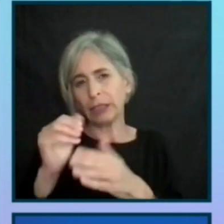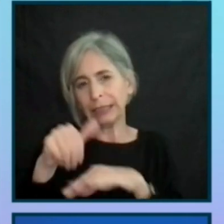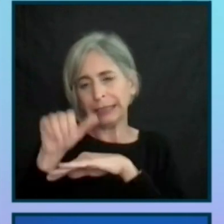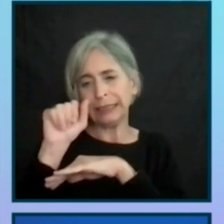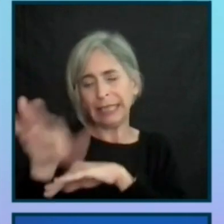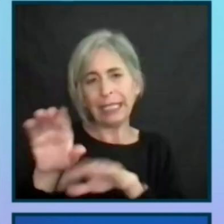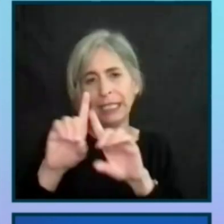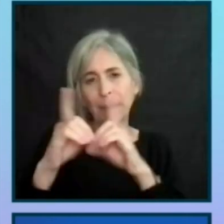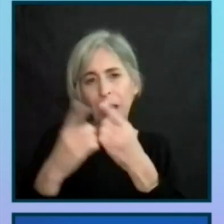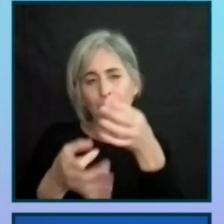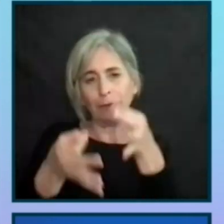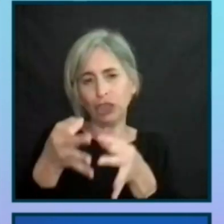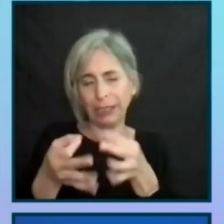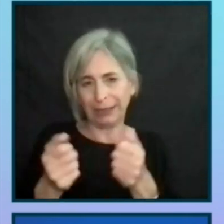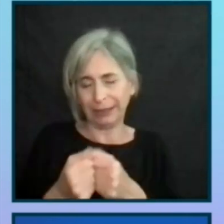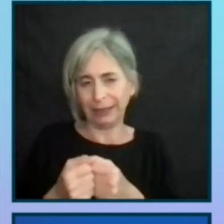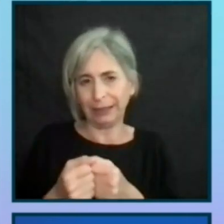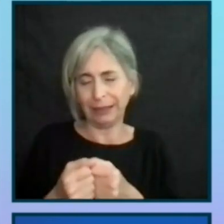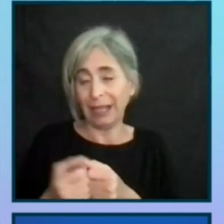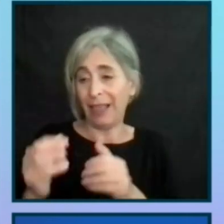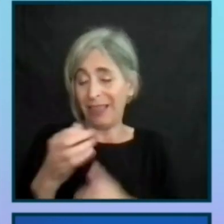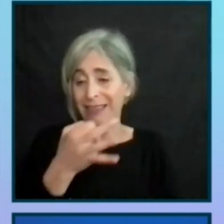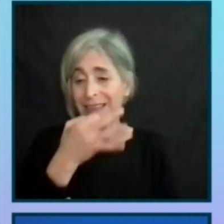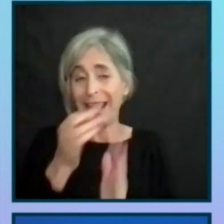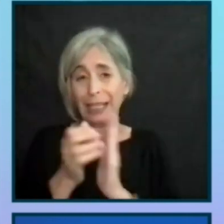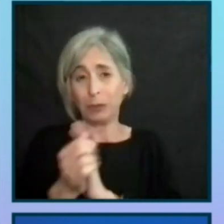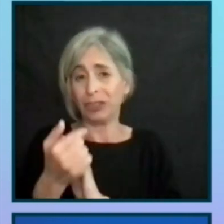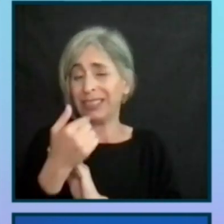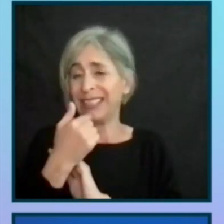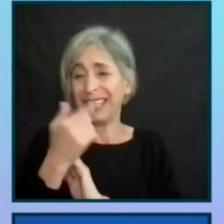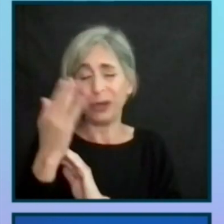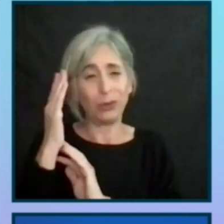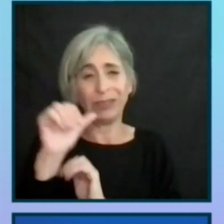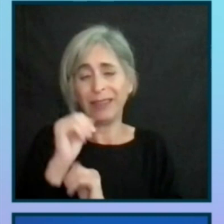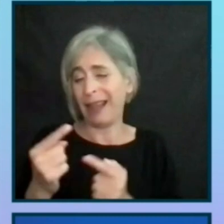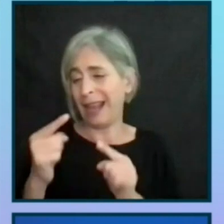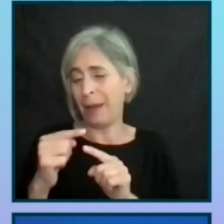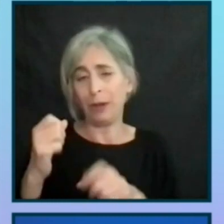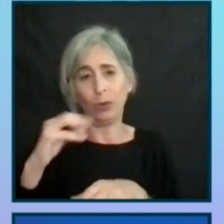but the experts are saying that this is not likely to happen in the next three years.